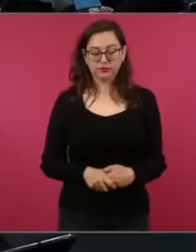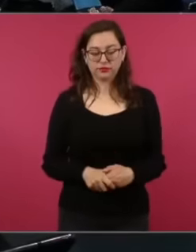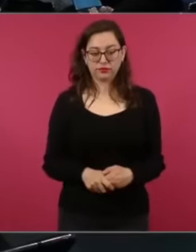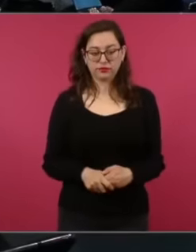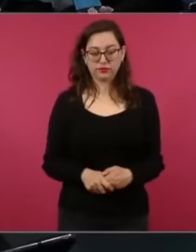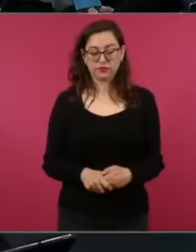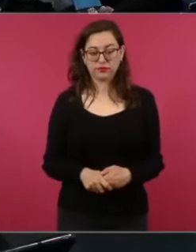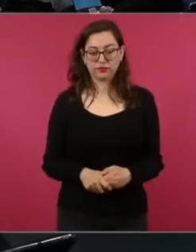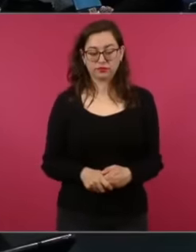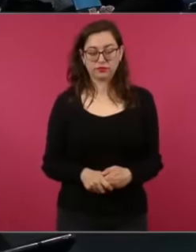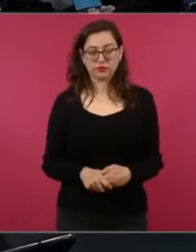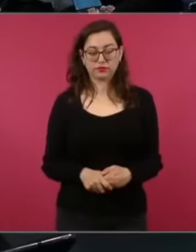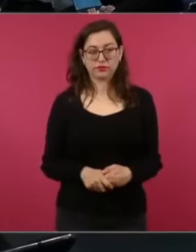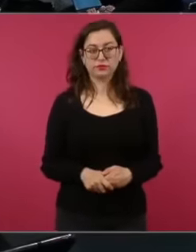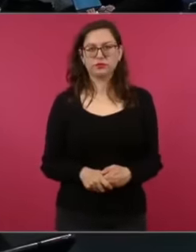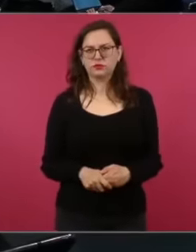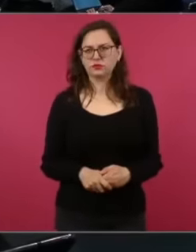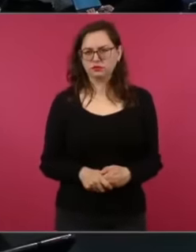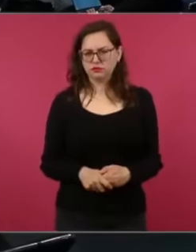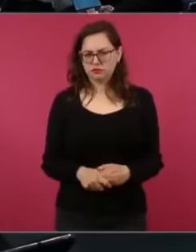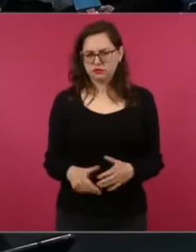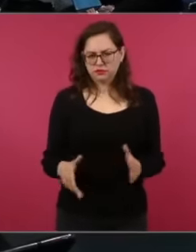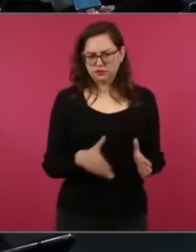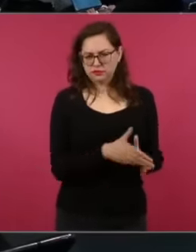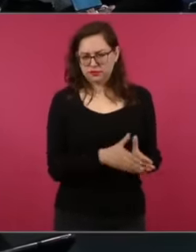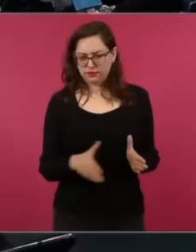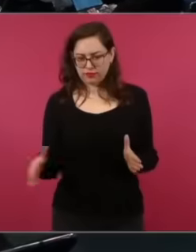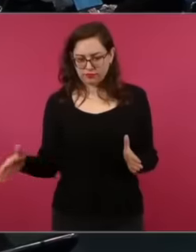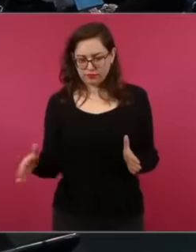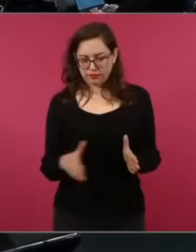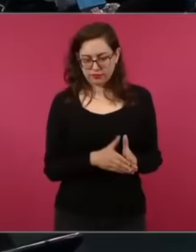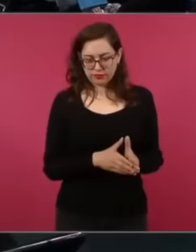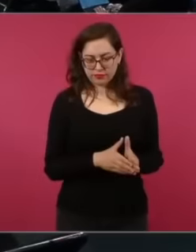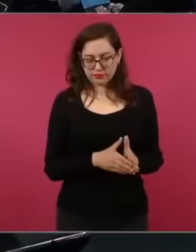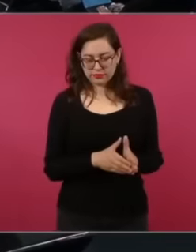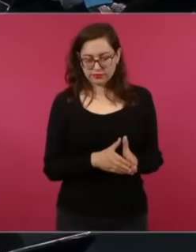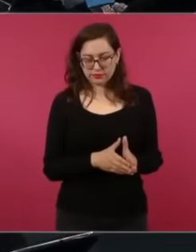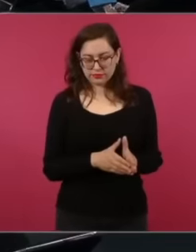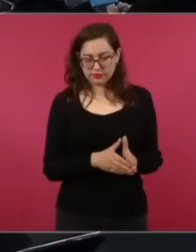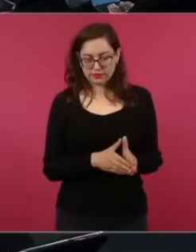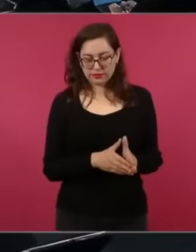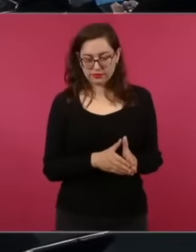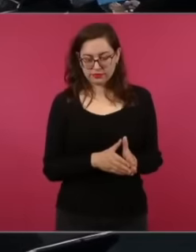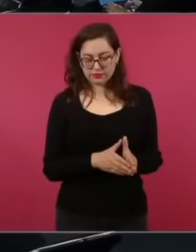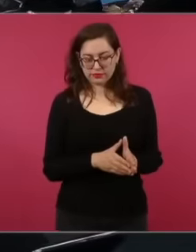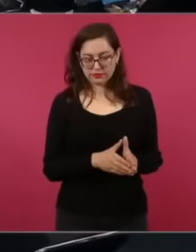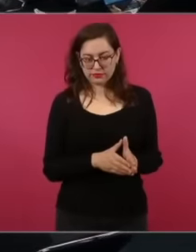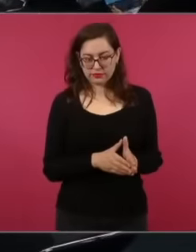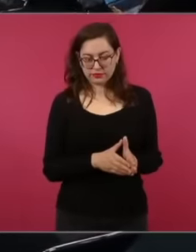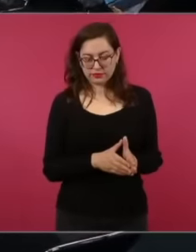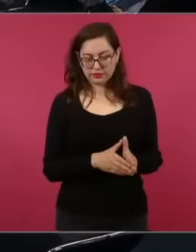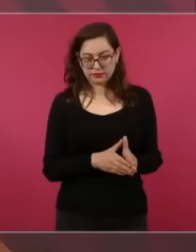telegraph disappeared,